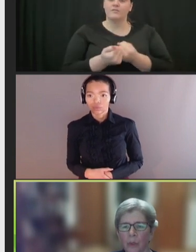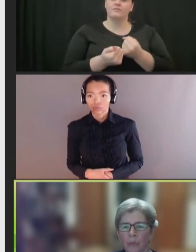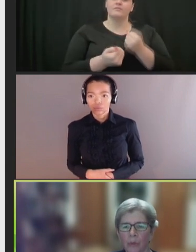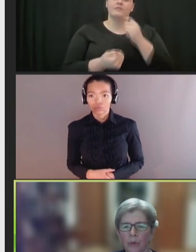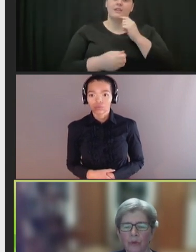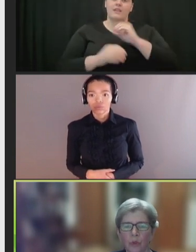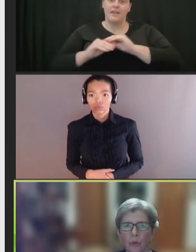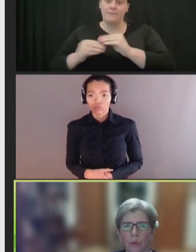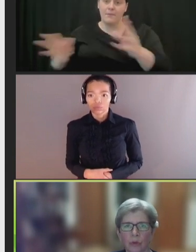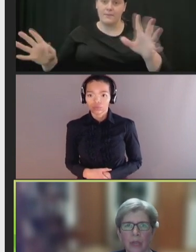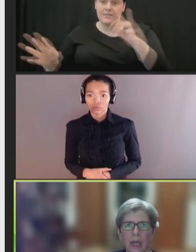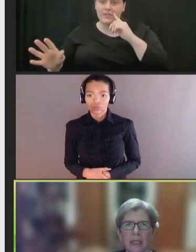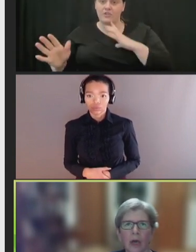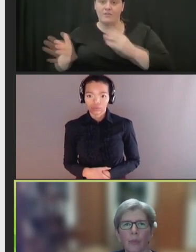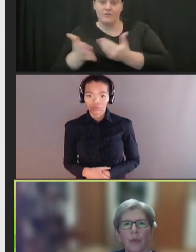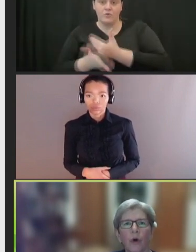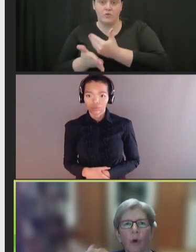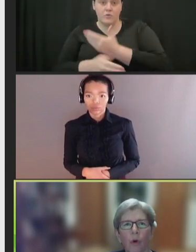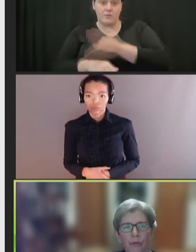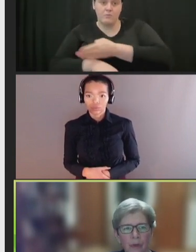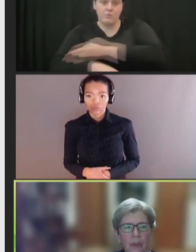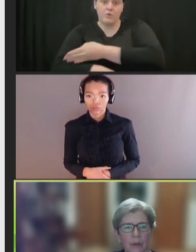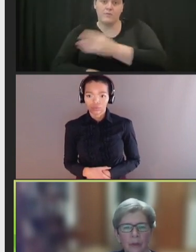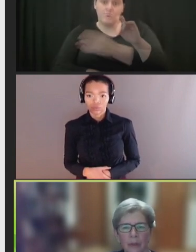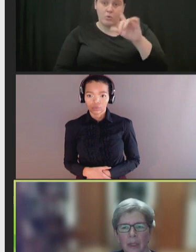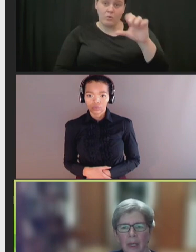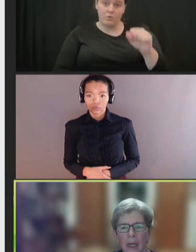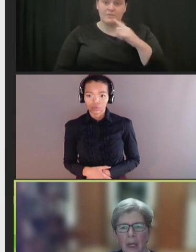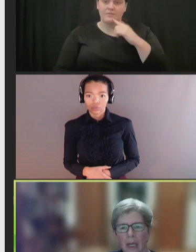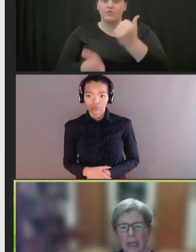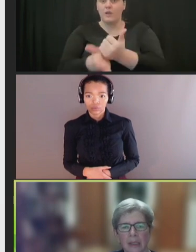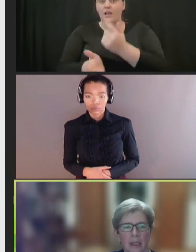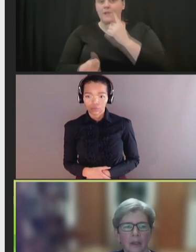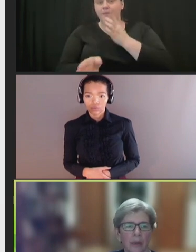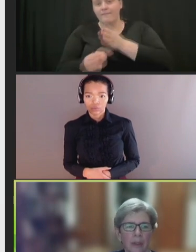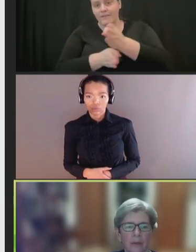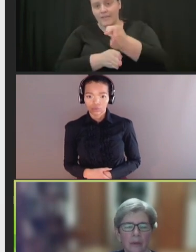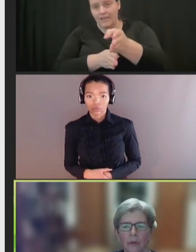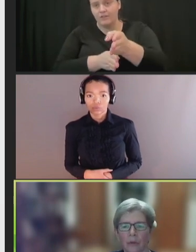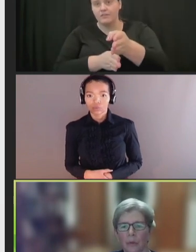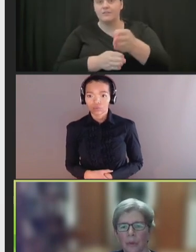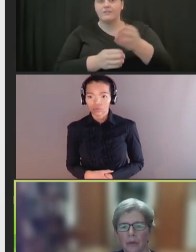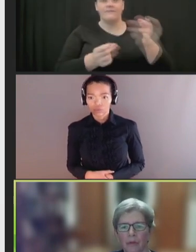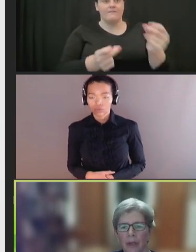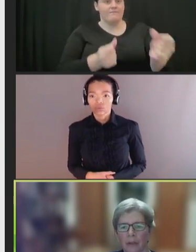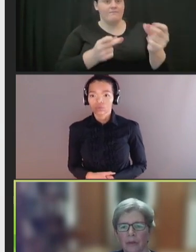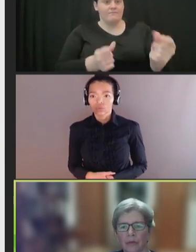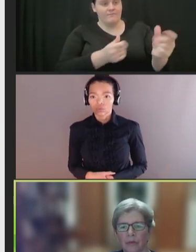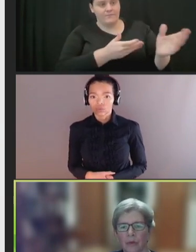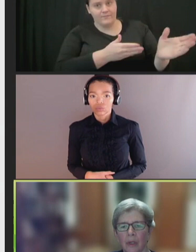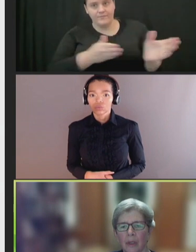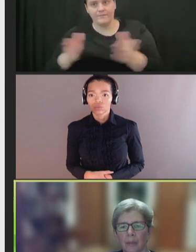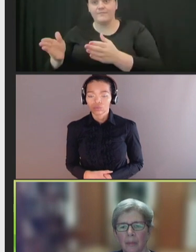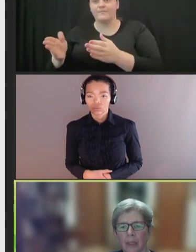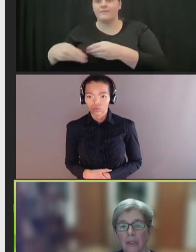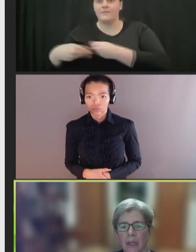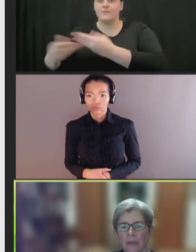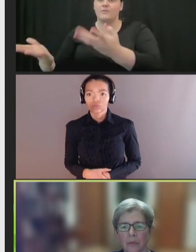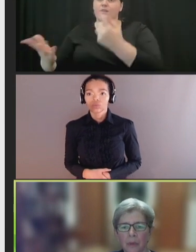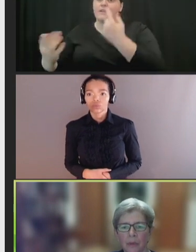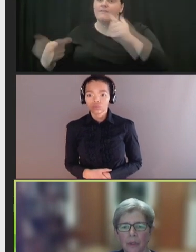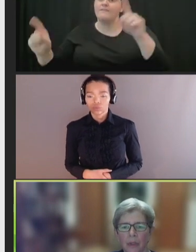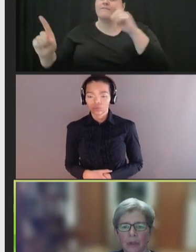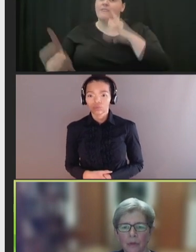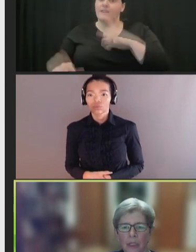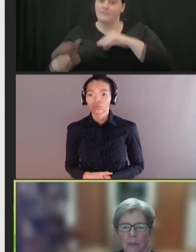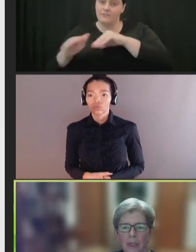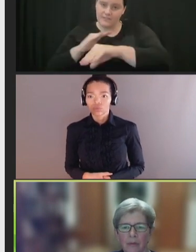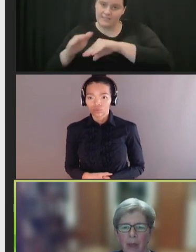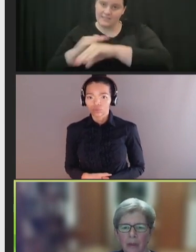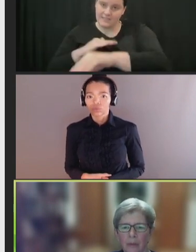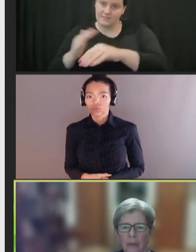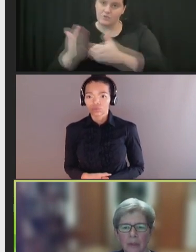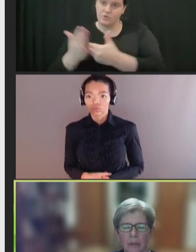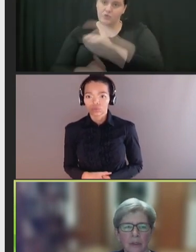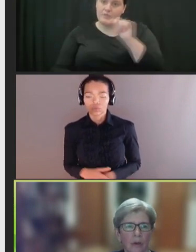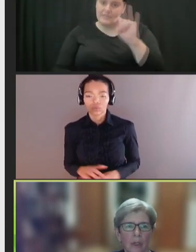improved tools to help the whole field accelerate to effective, accessible, new TB vaccines. And so,